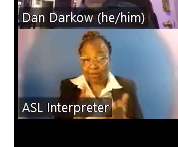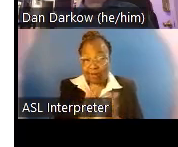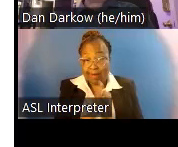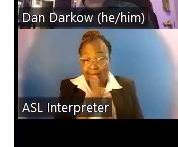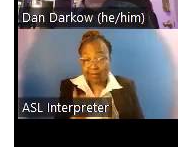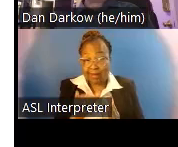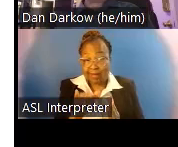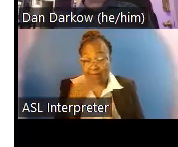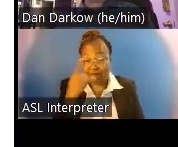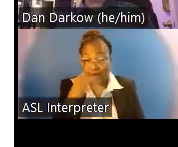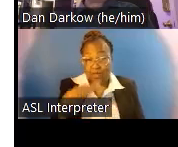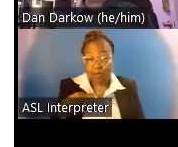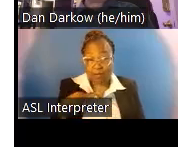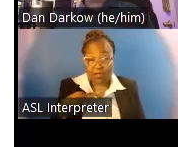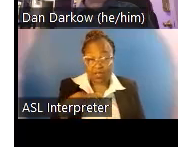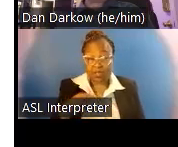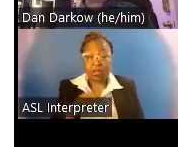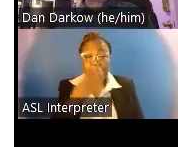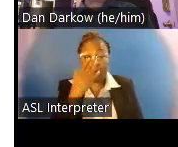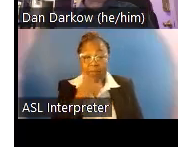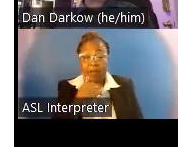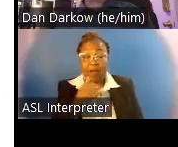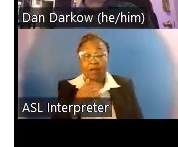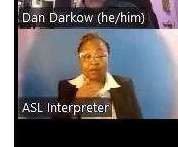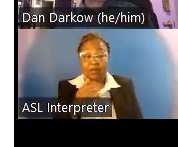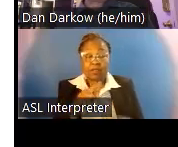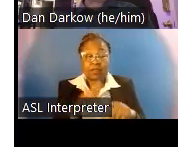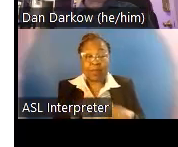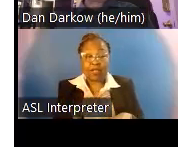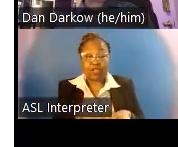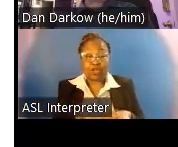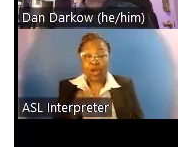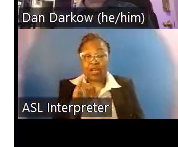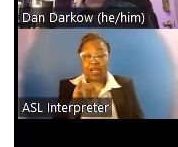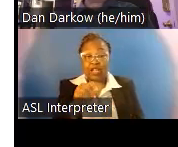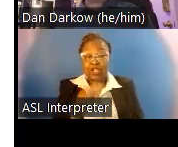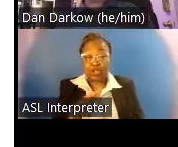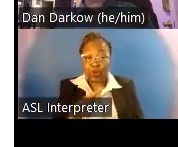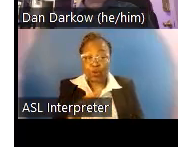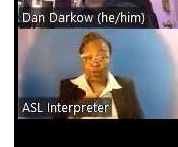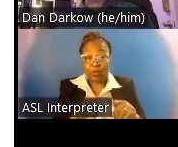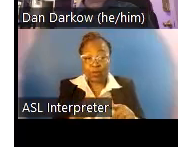So we said, because the internship is based on interdependence and relationships of solidarity,